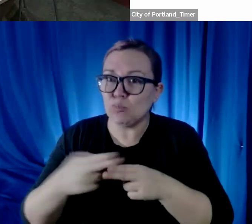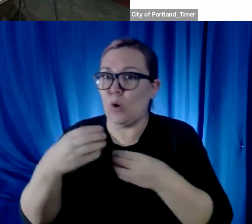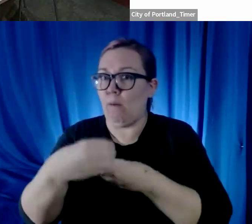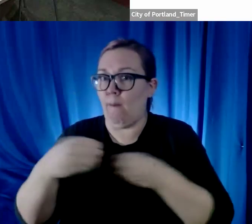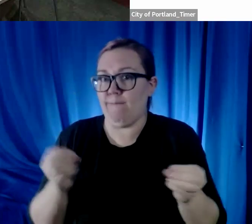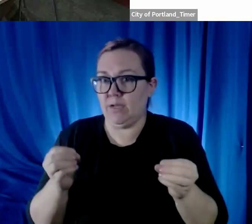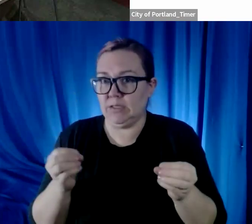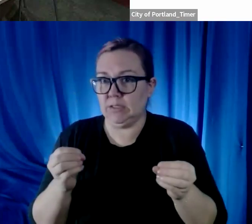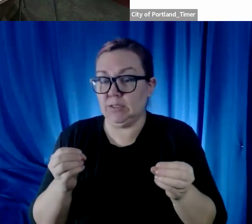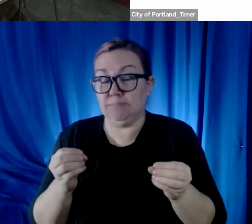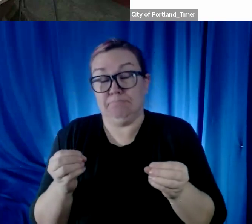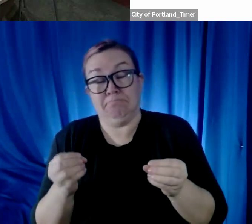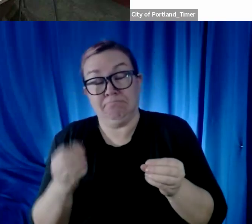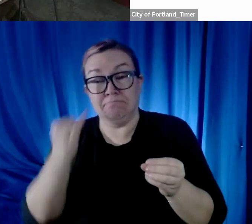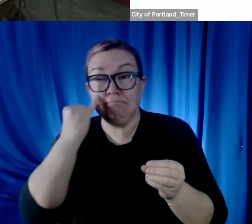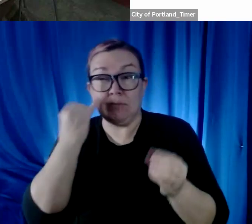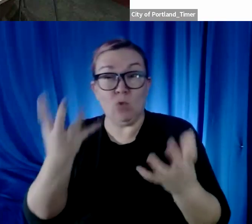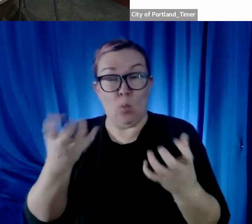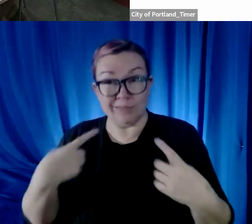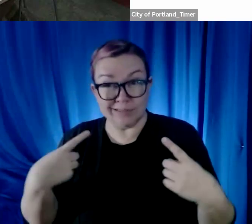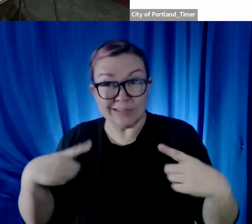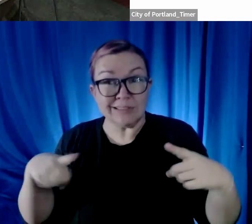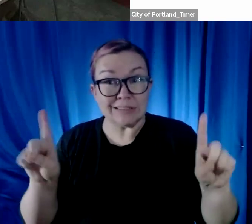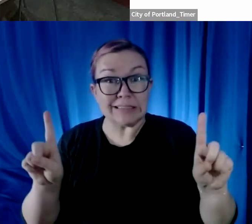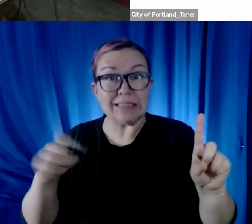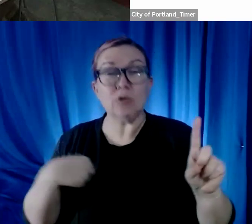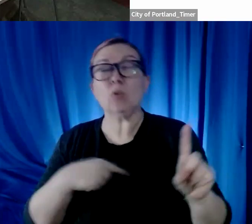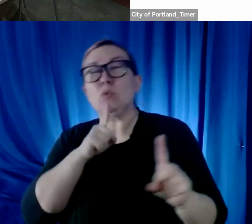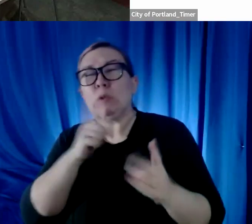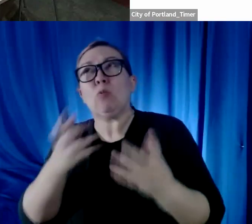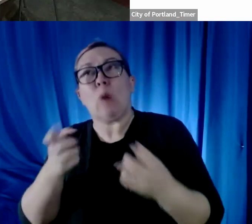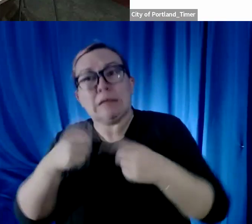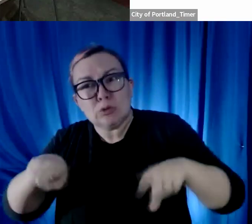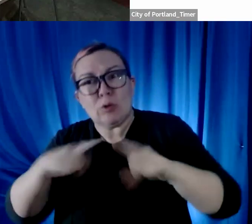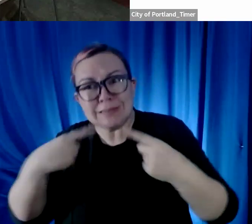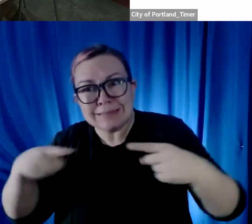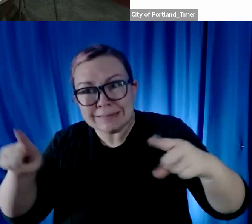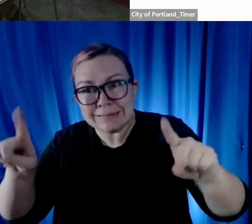If you are to succeed and we really want you to succeed.